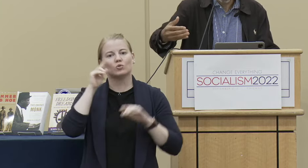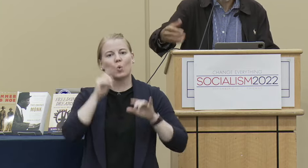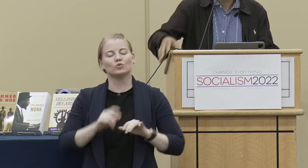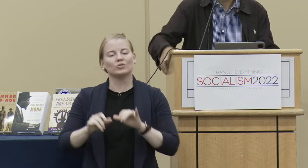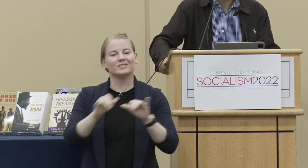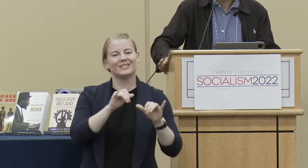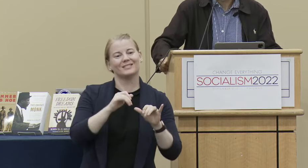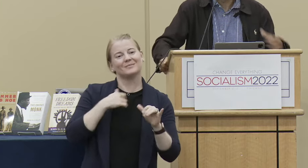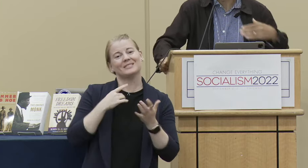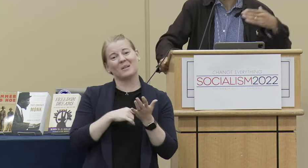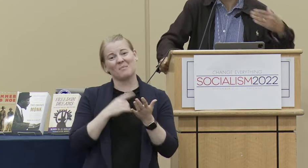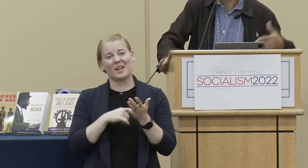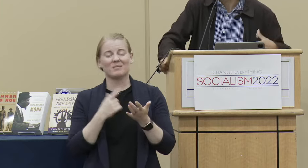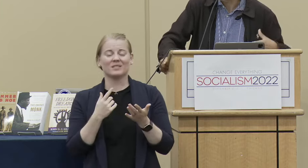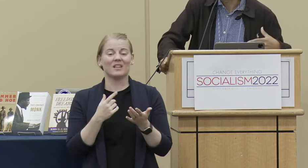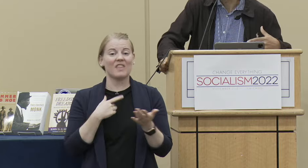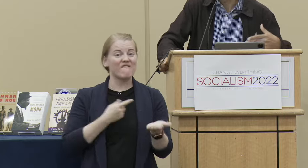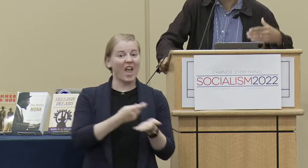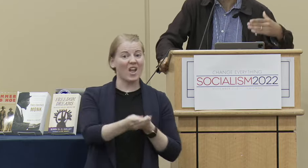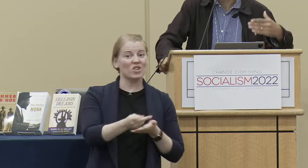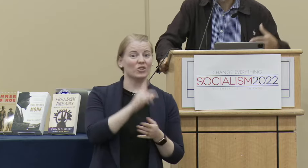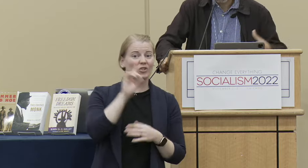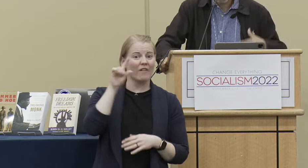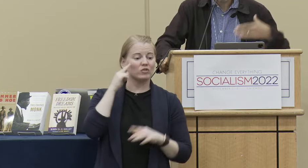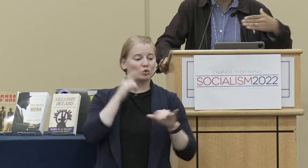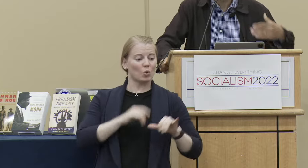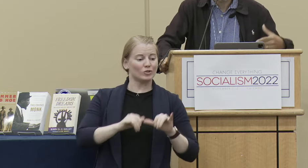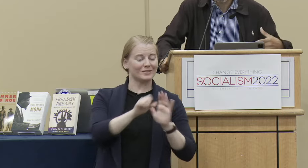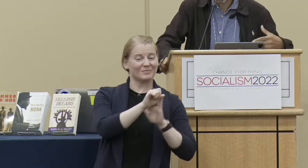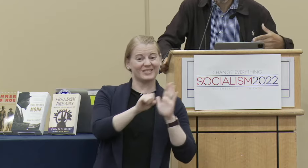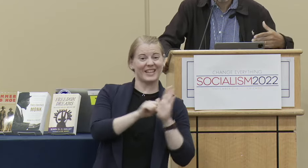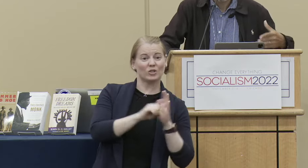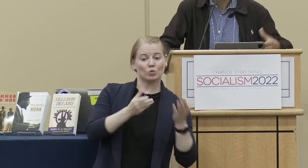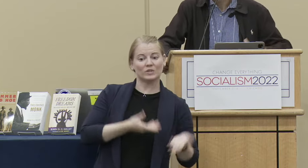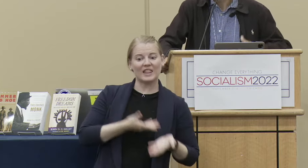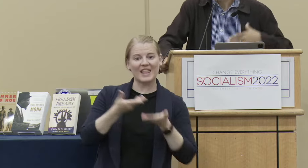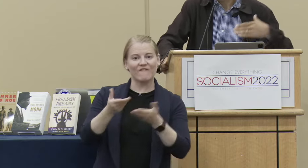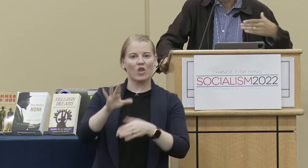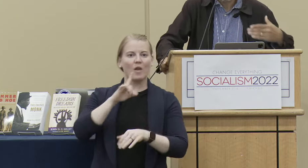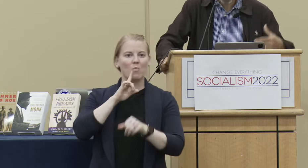. And we talk about socialism sometimes in terms of the failure of socialist states to